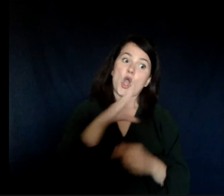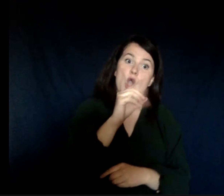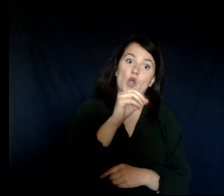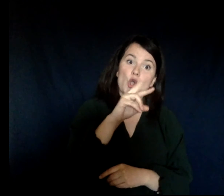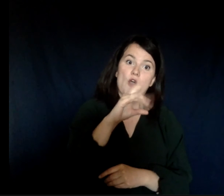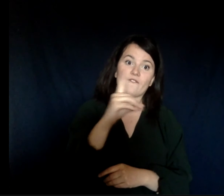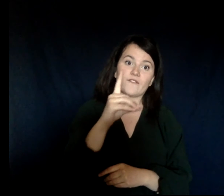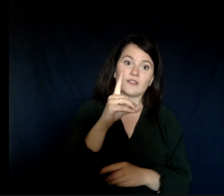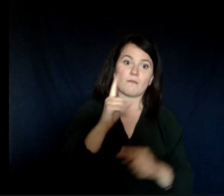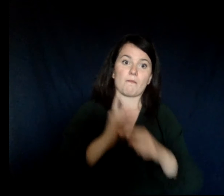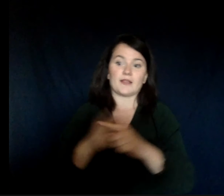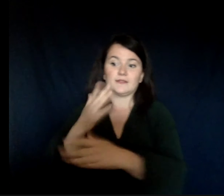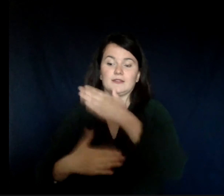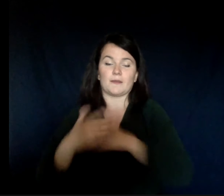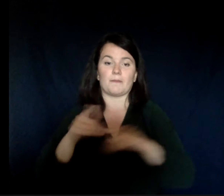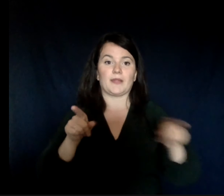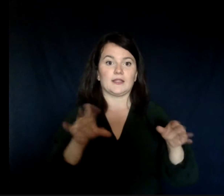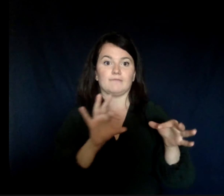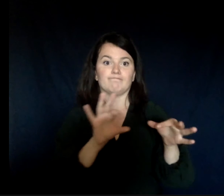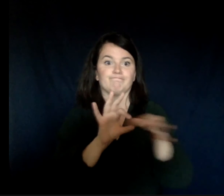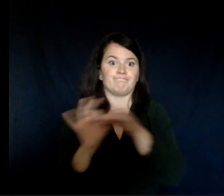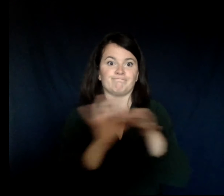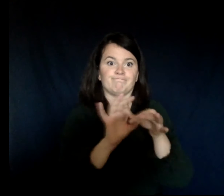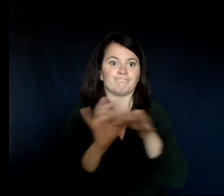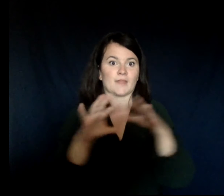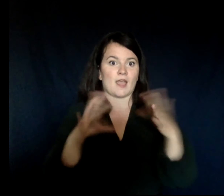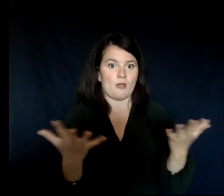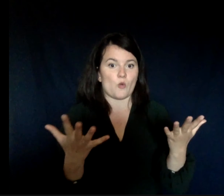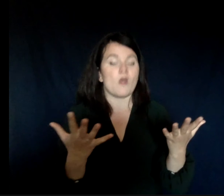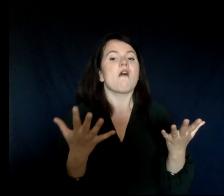to ensure persons with disabilities are not forgotten.